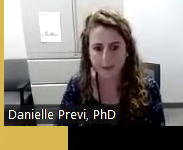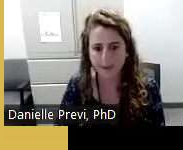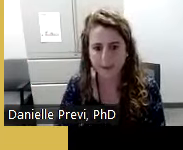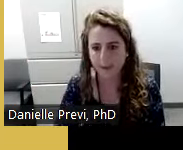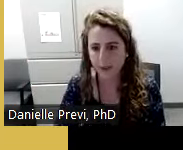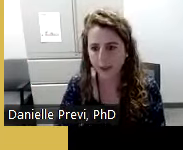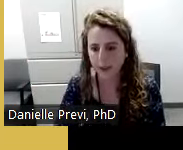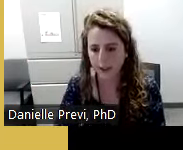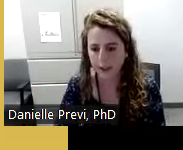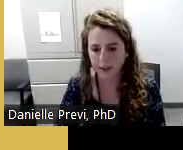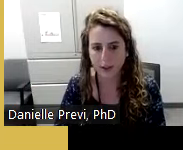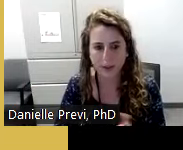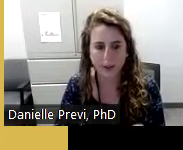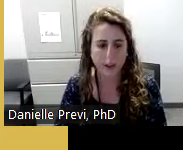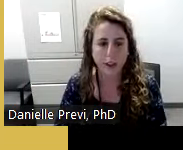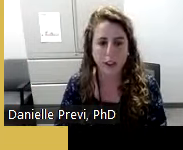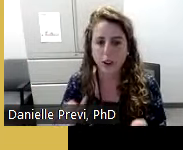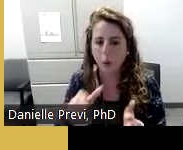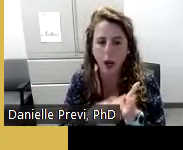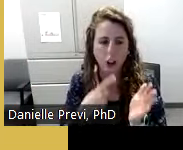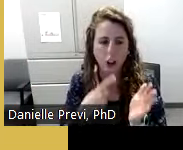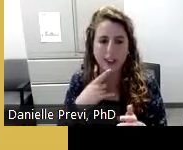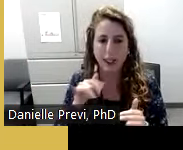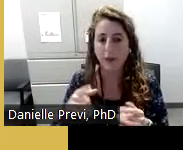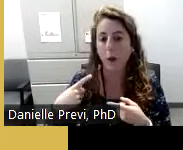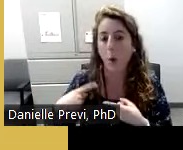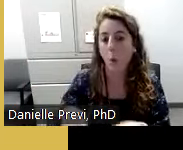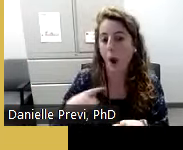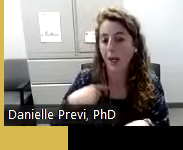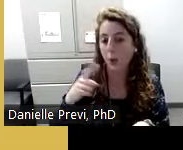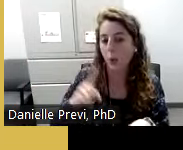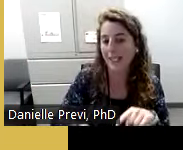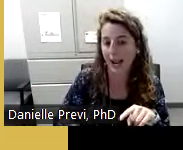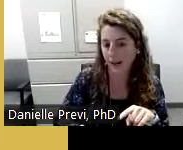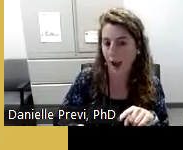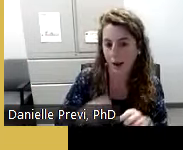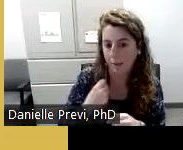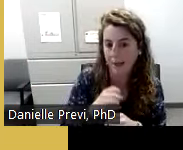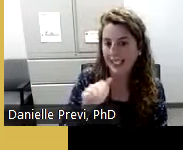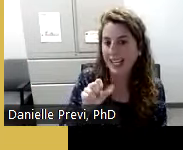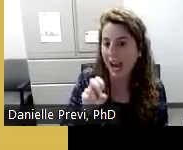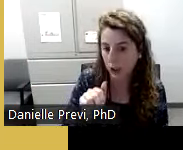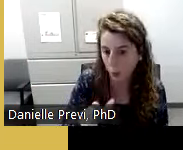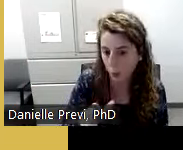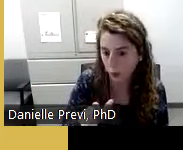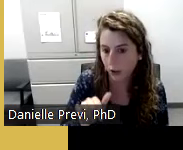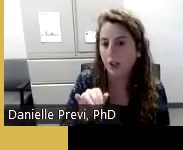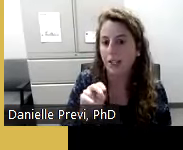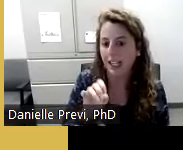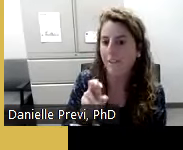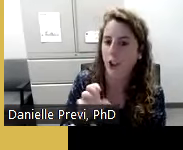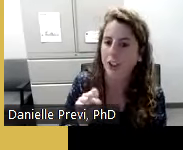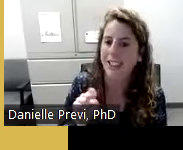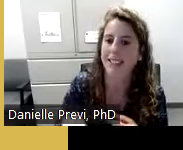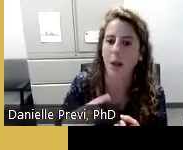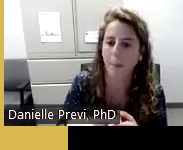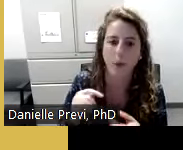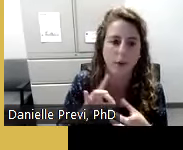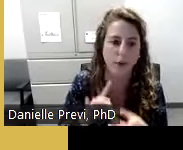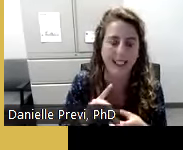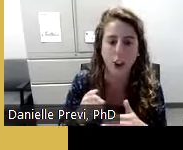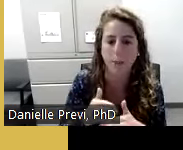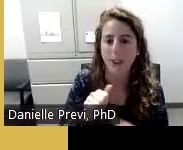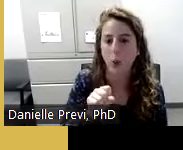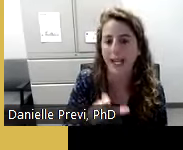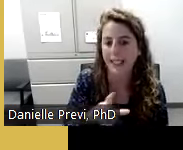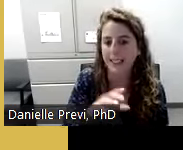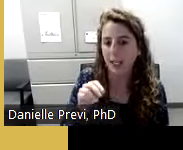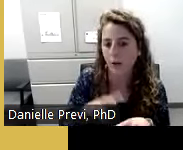spoken English vocabulary size. The article also states that while we can’t make causal